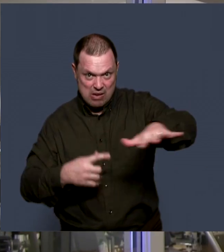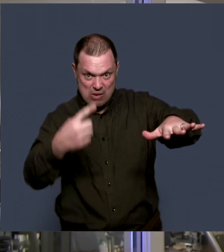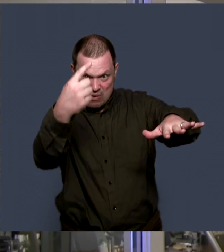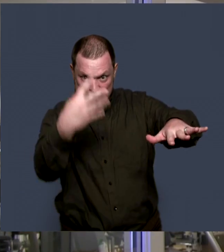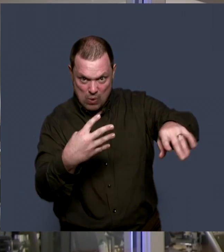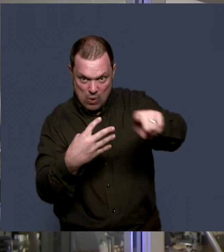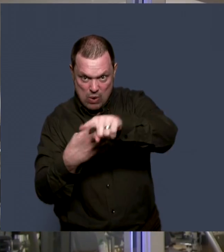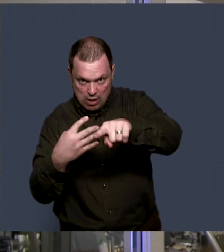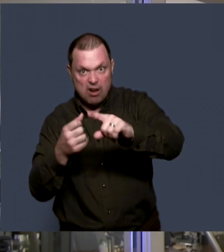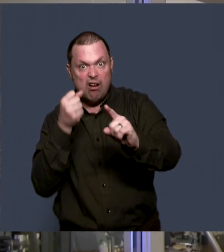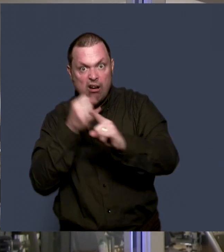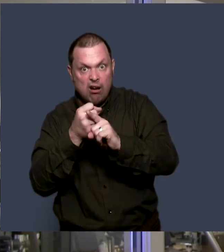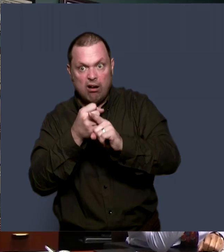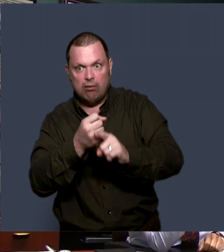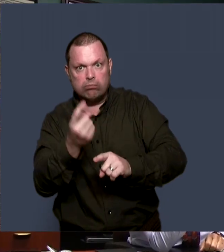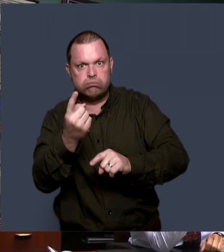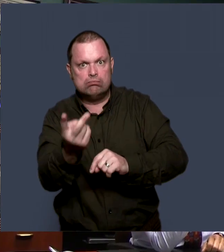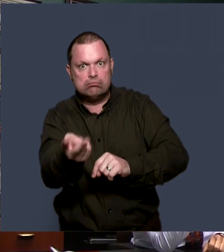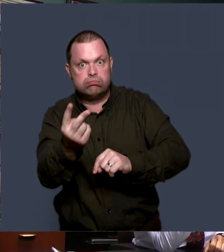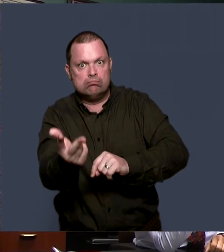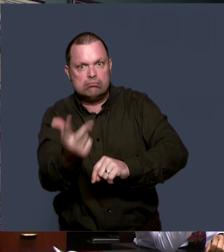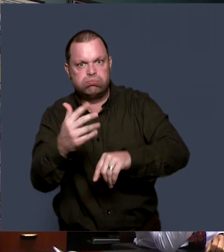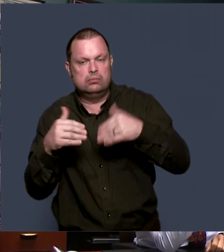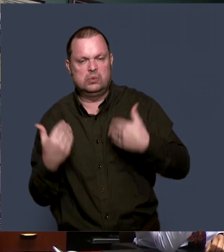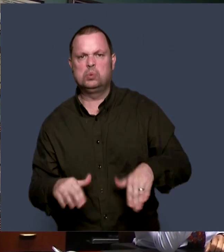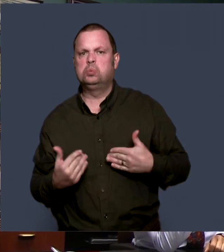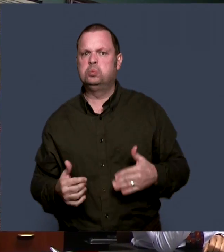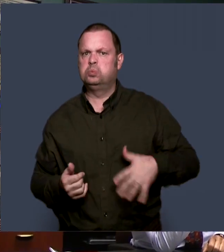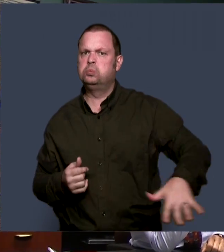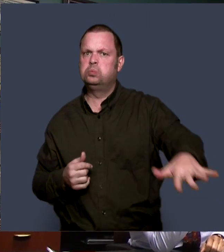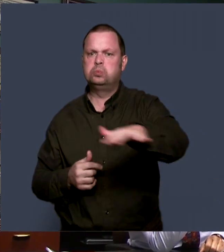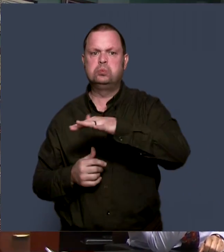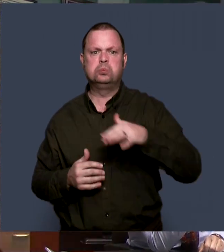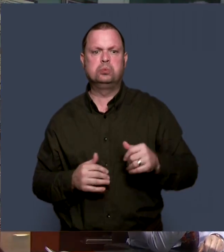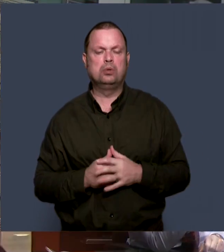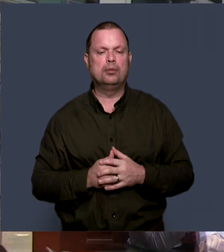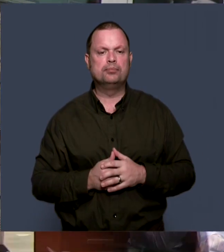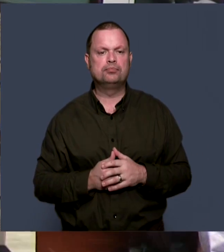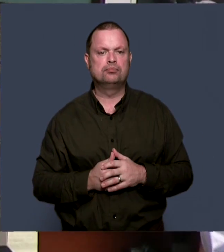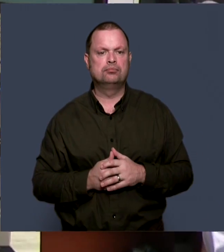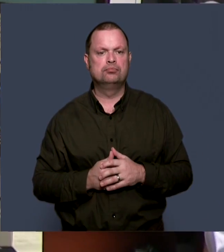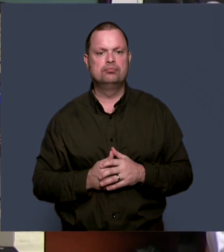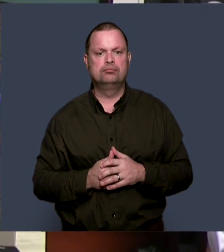So it's very significant. [Dr. Andrew Pipe] There is no question that in terms of investment